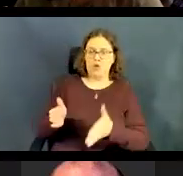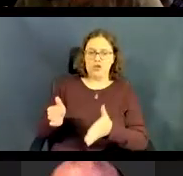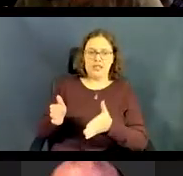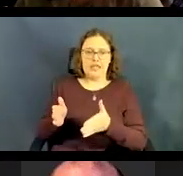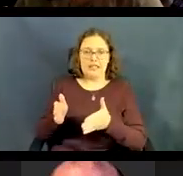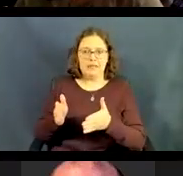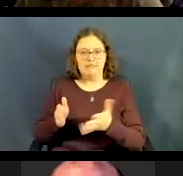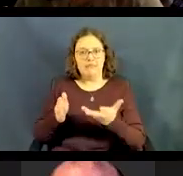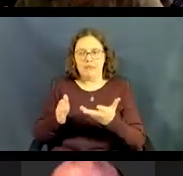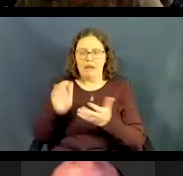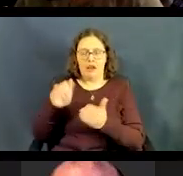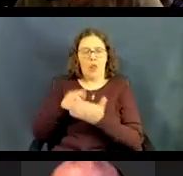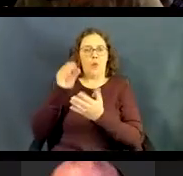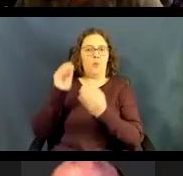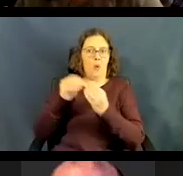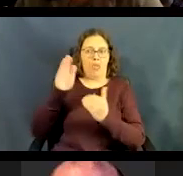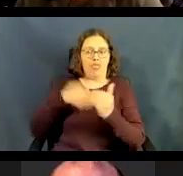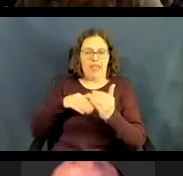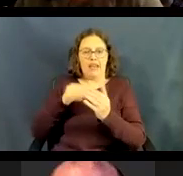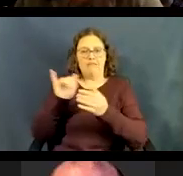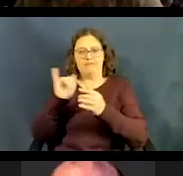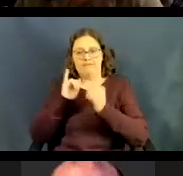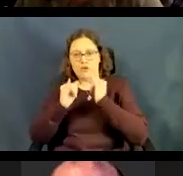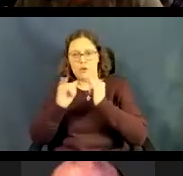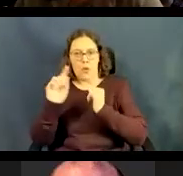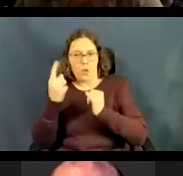After today, again, we invite you to attend open office hours every Thursday